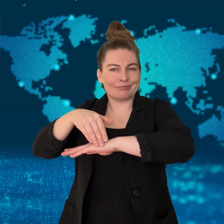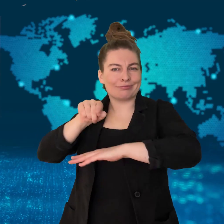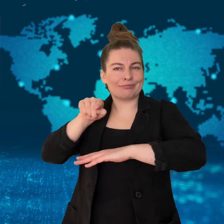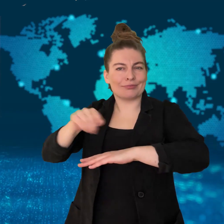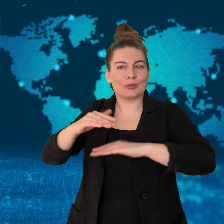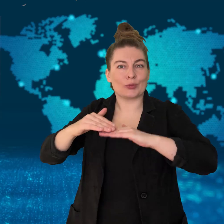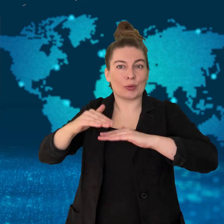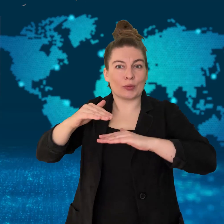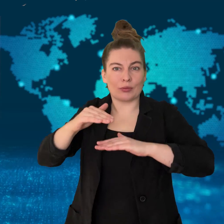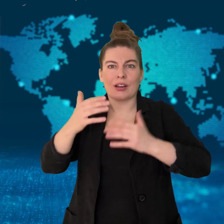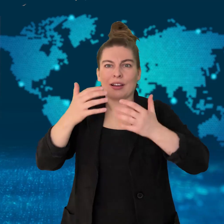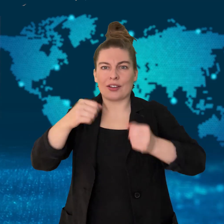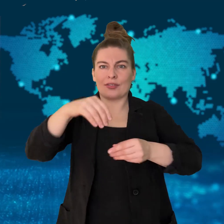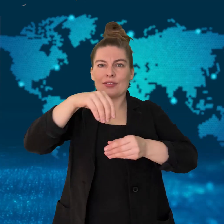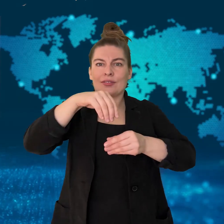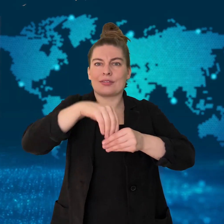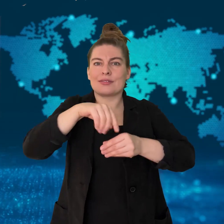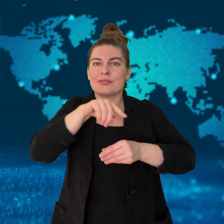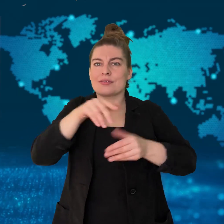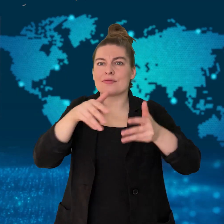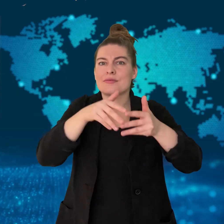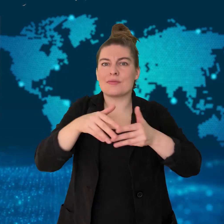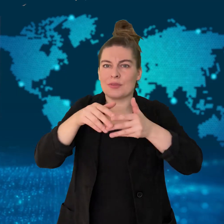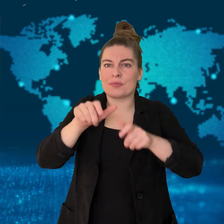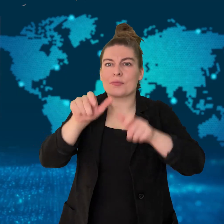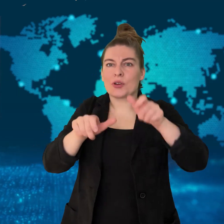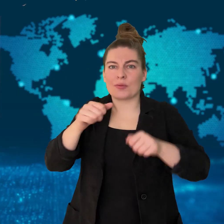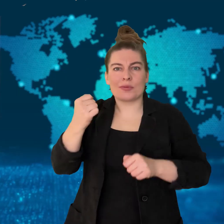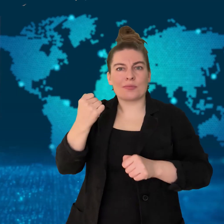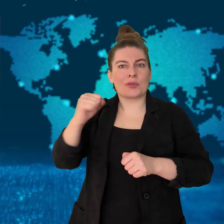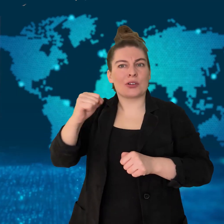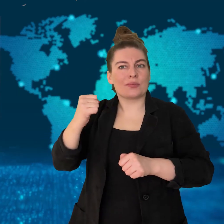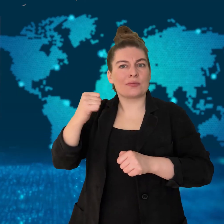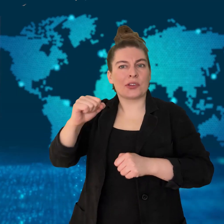The strikes came even as the US considers large-scale sanctions